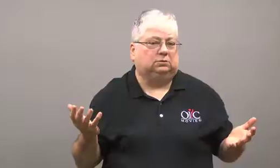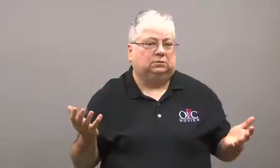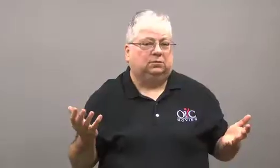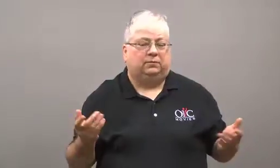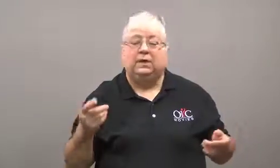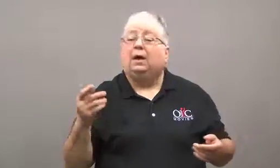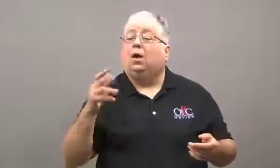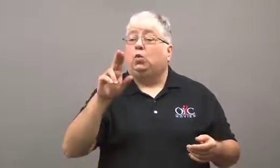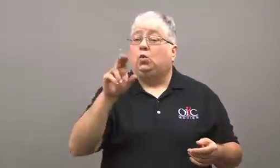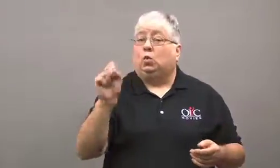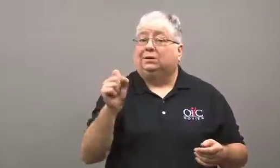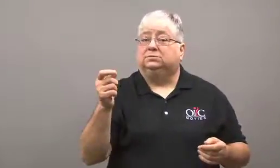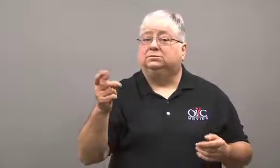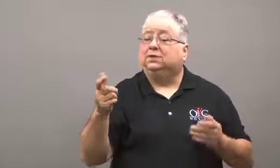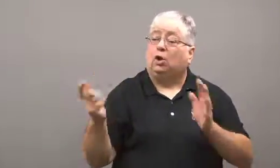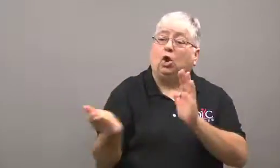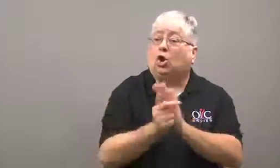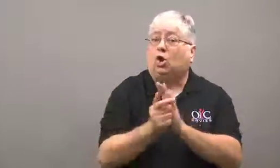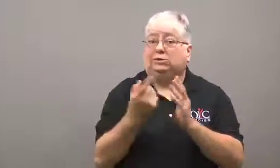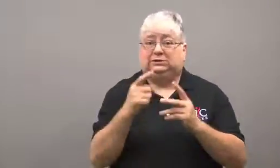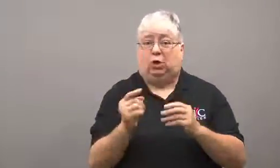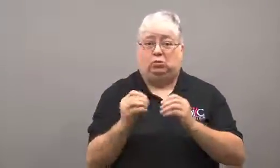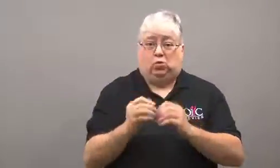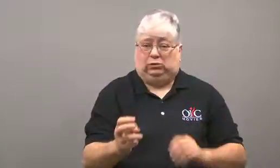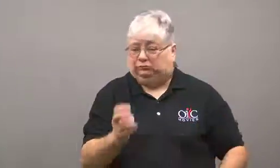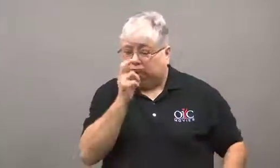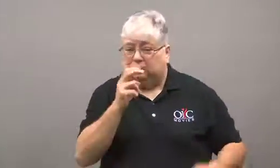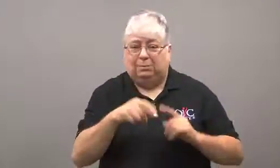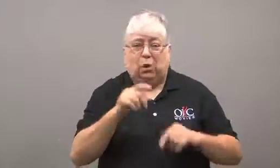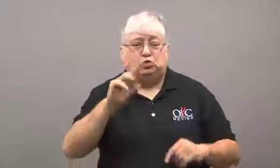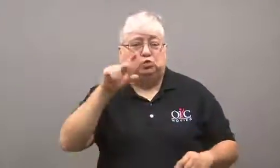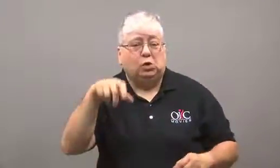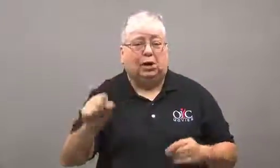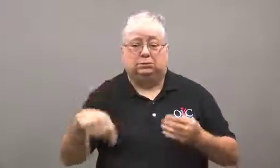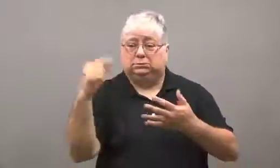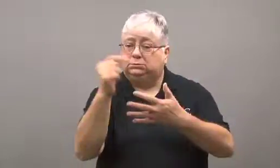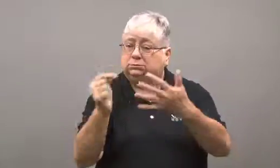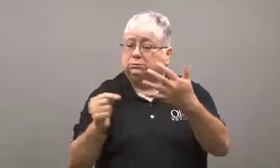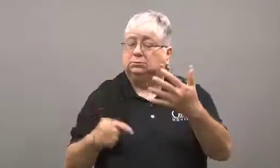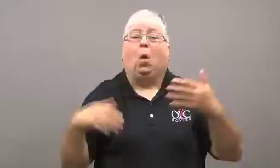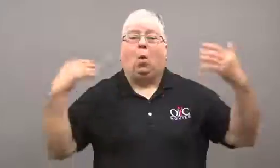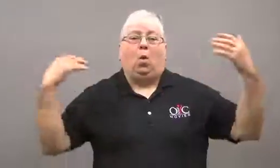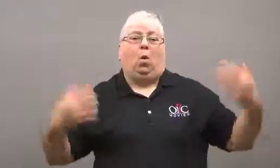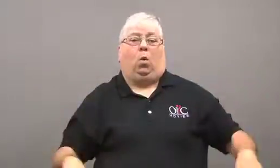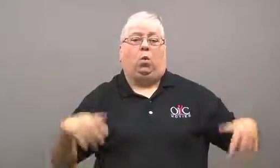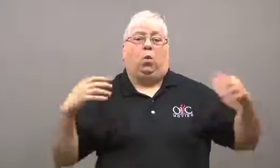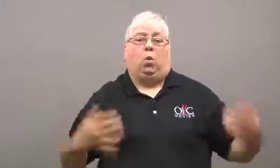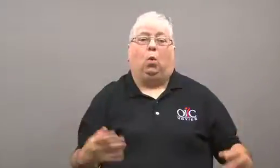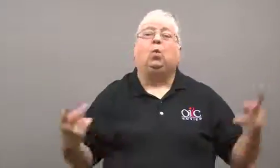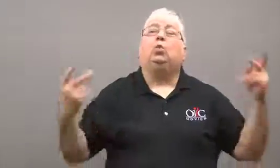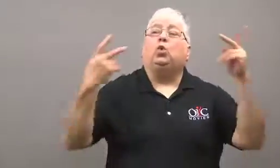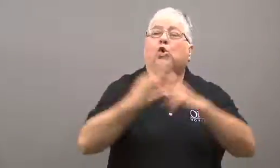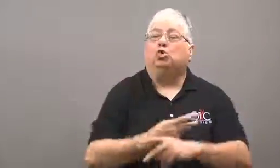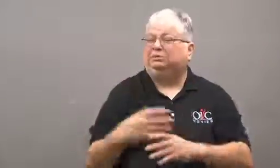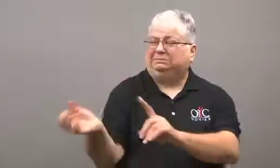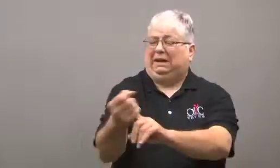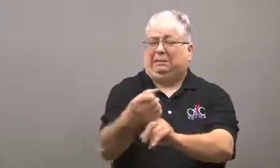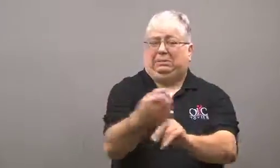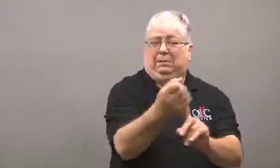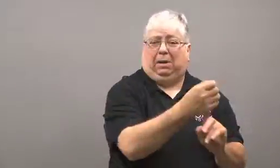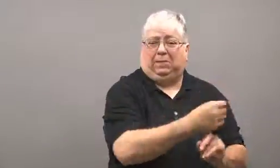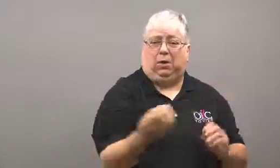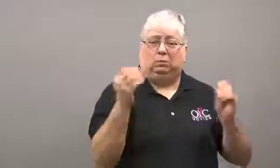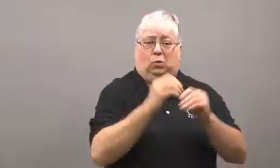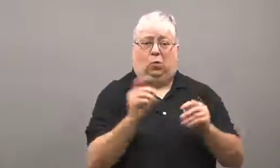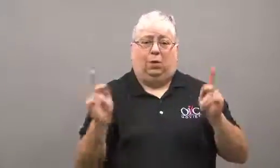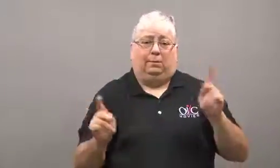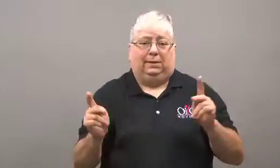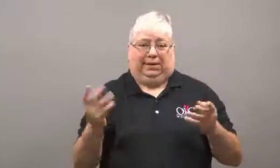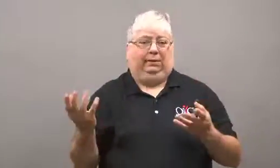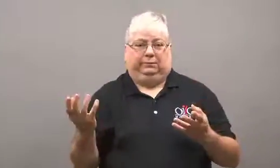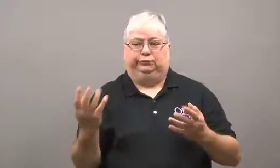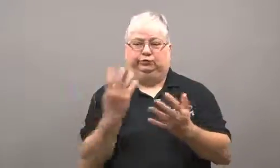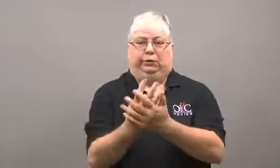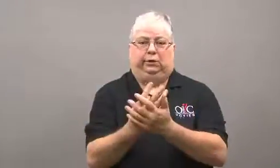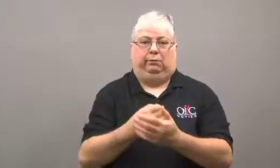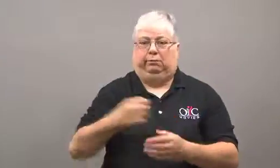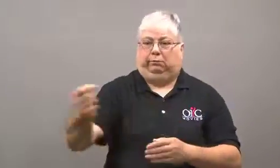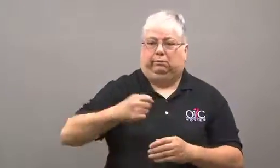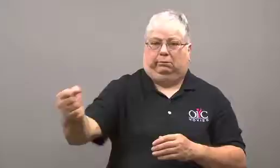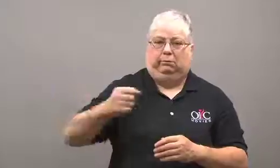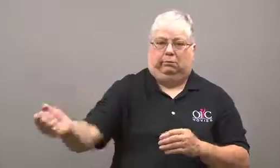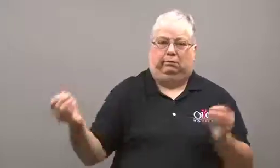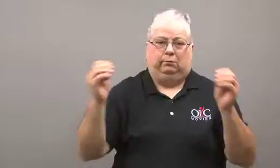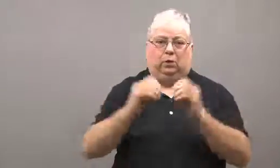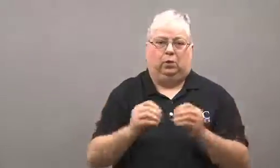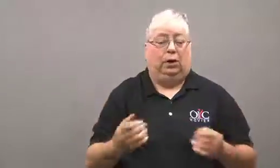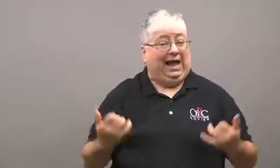Stricter drug penalties contributed to a huge rise in the number of prisoners.